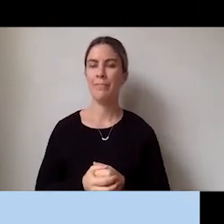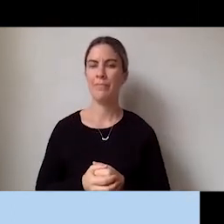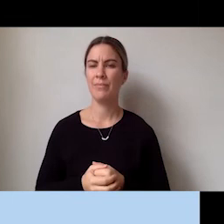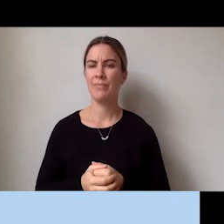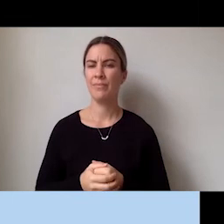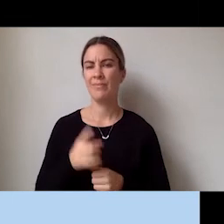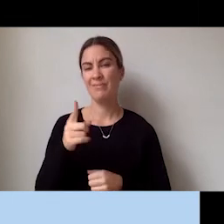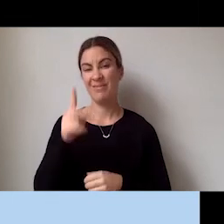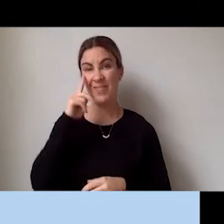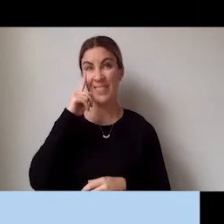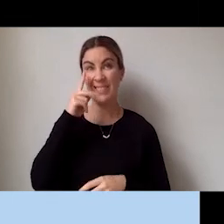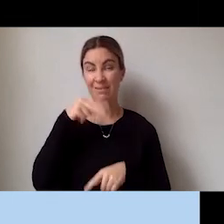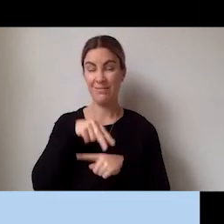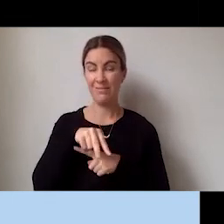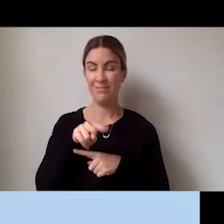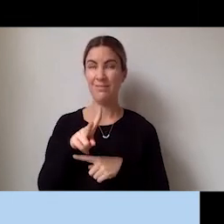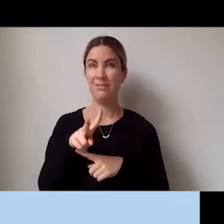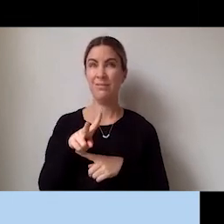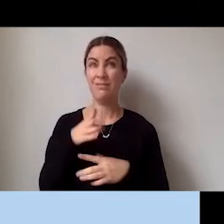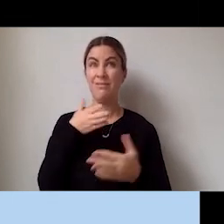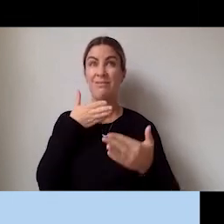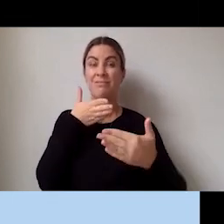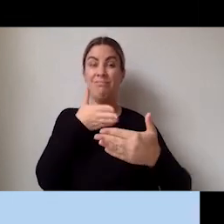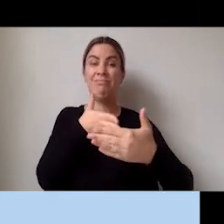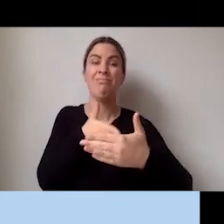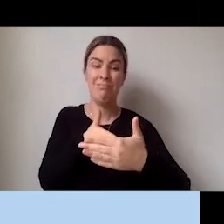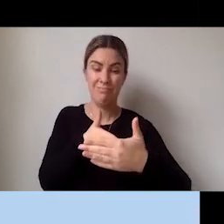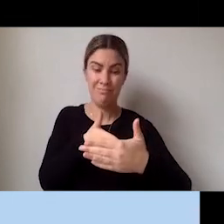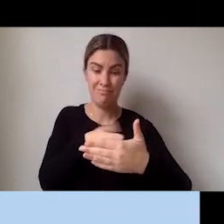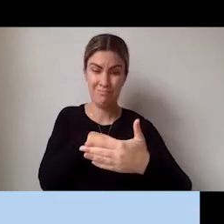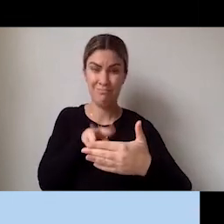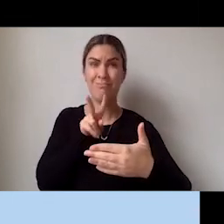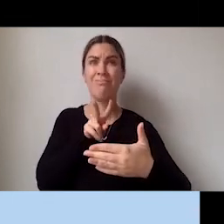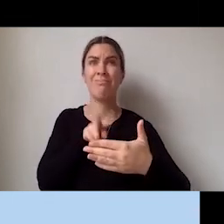that mountain I thought, well, what is going to work? Something I wanted